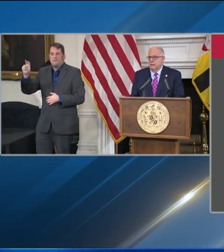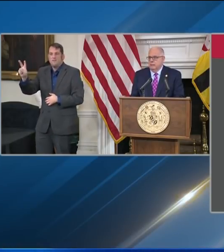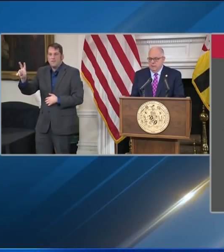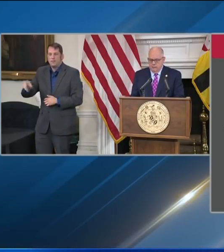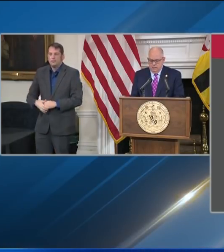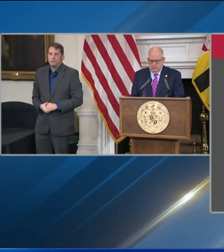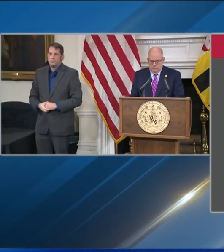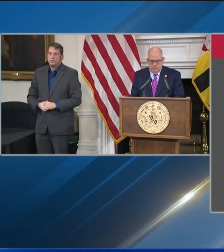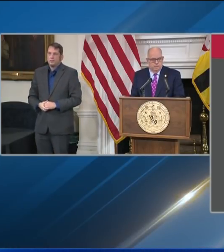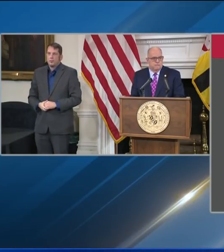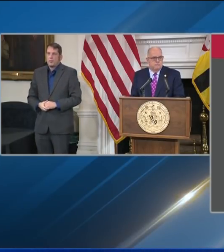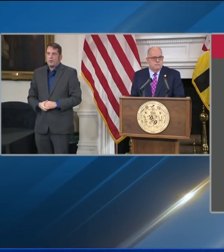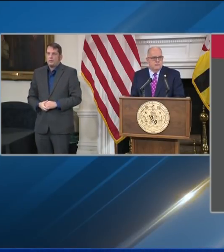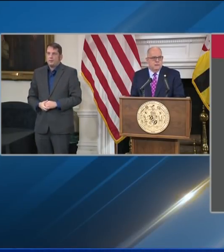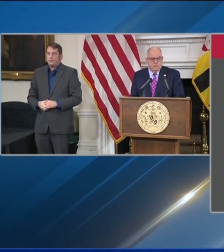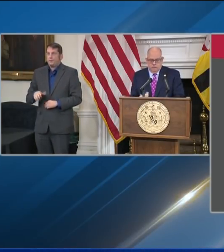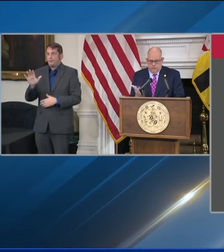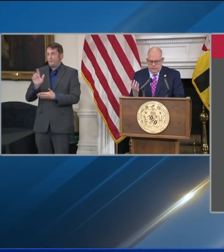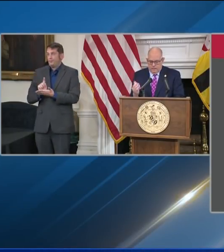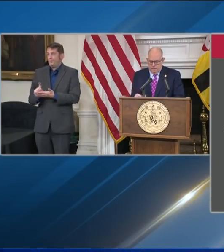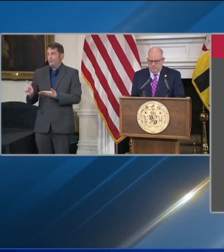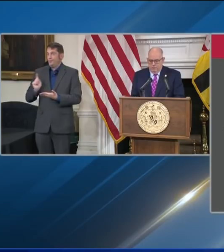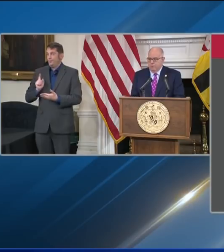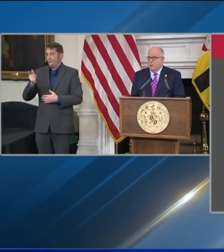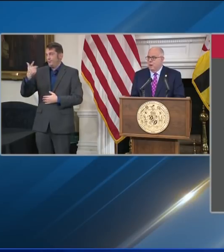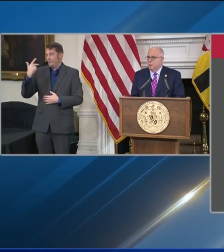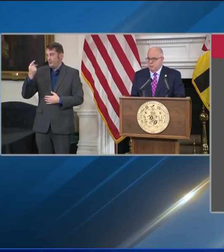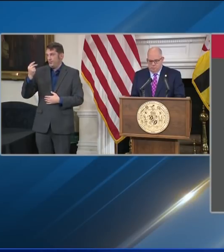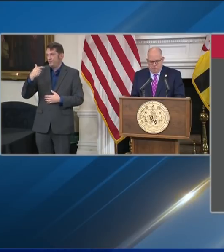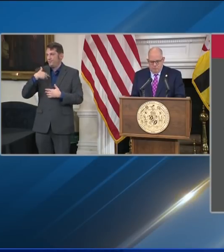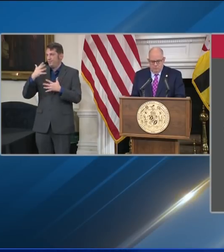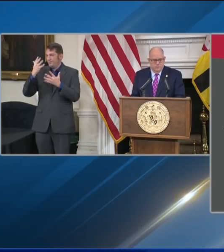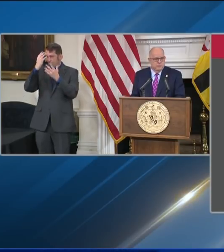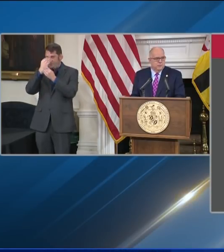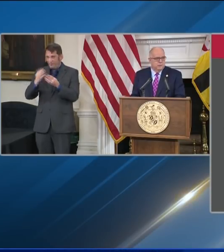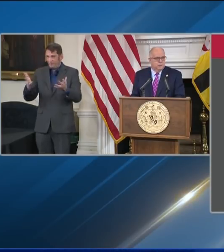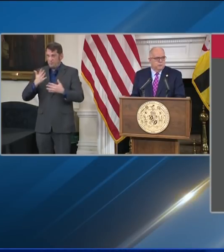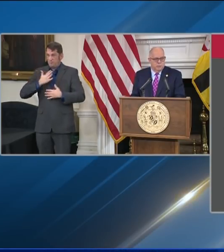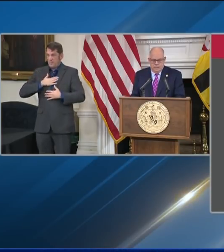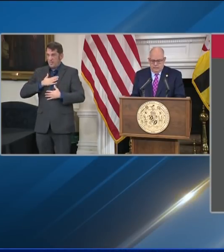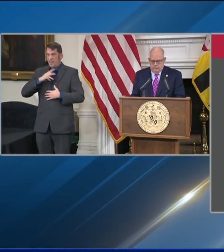LAST THURSDAY I SAID THAT MY FAMILY WAS CANCELING OUR THANKSGIVING DINNER.